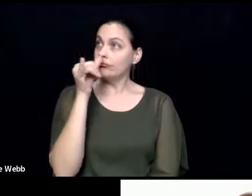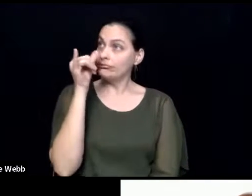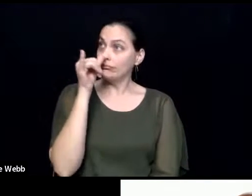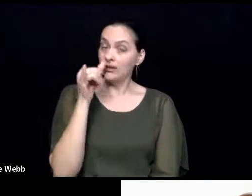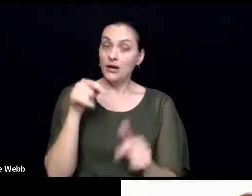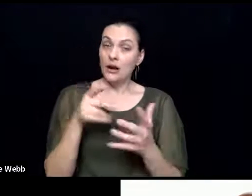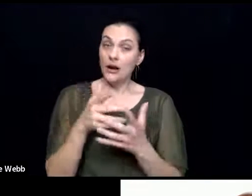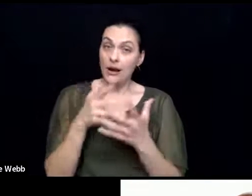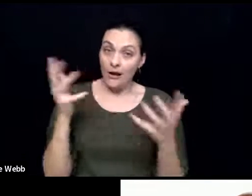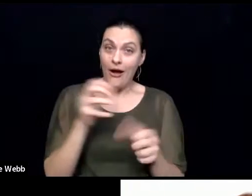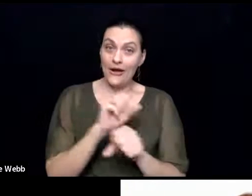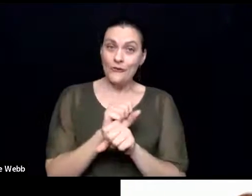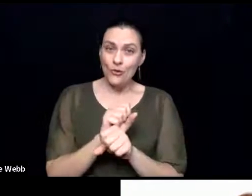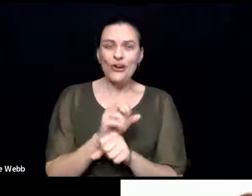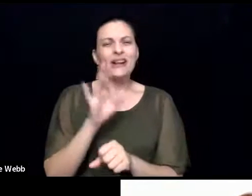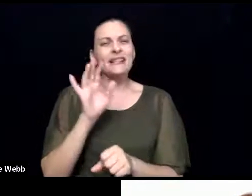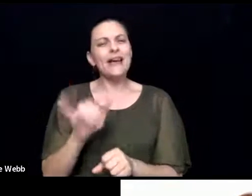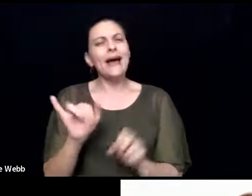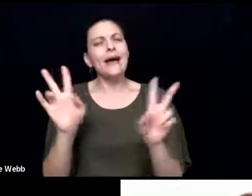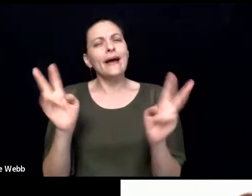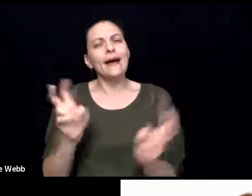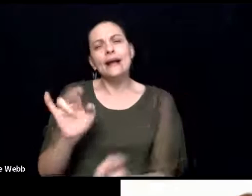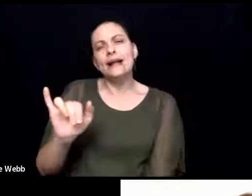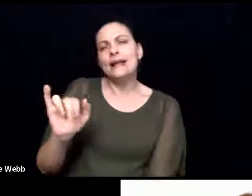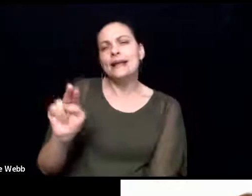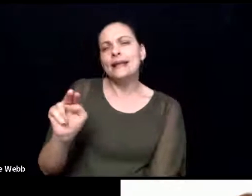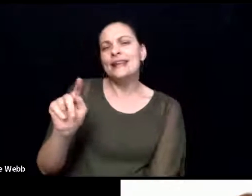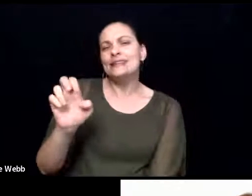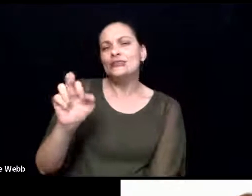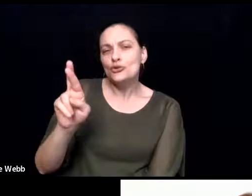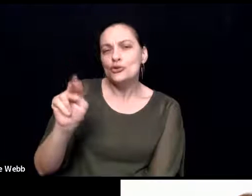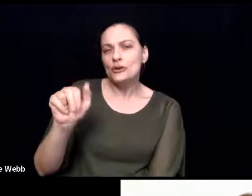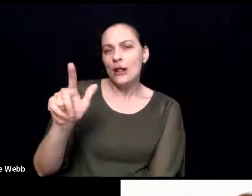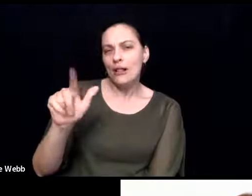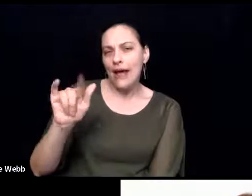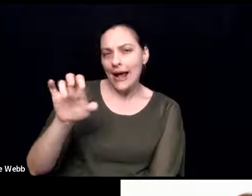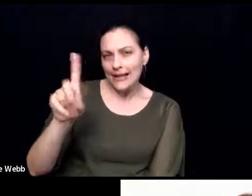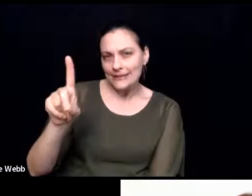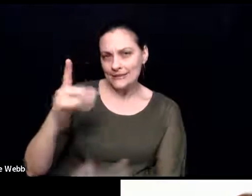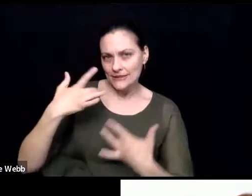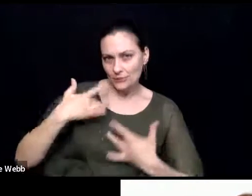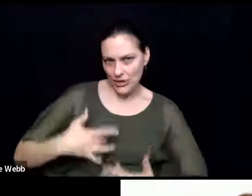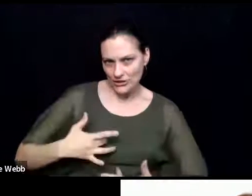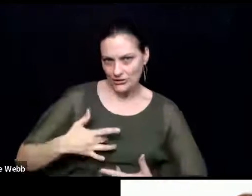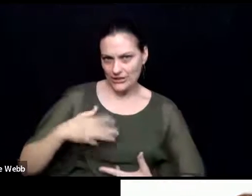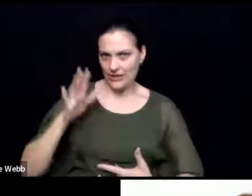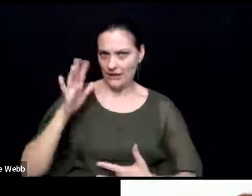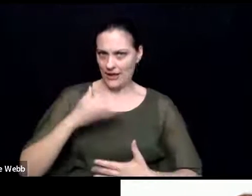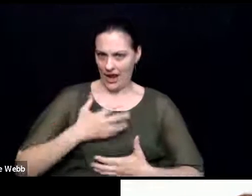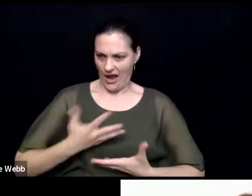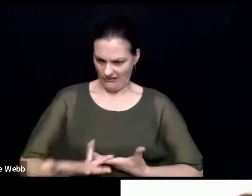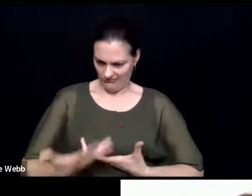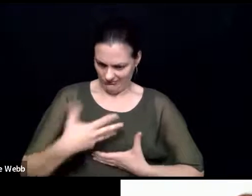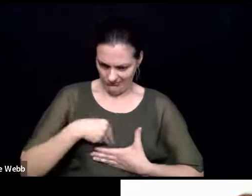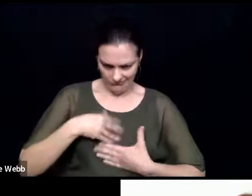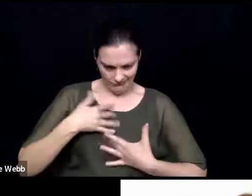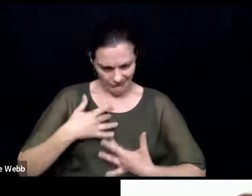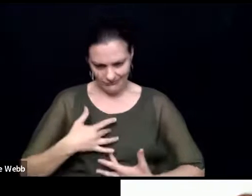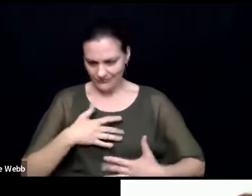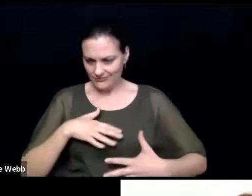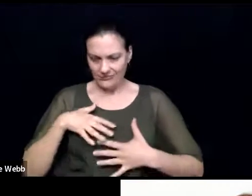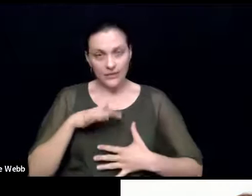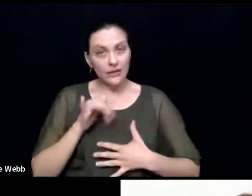to do because you have to be willing to open up to yourself and so, you know, it is funny. As I